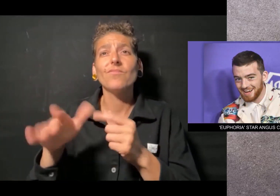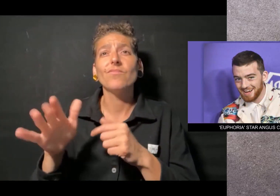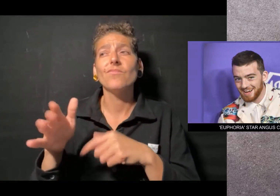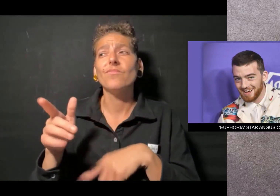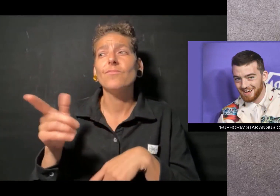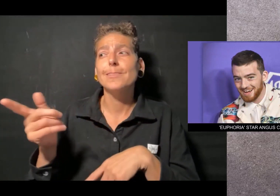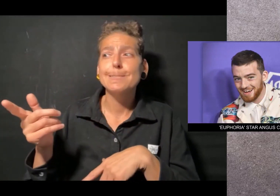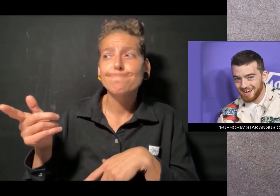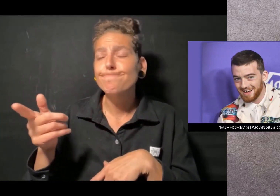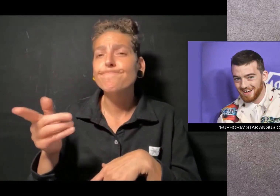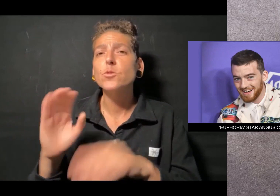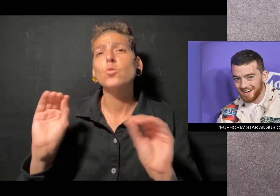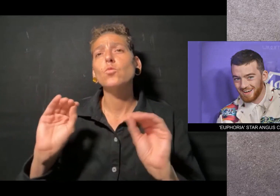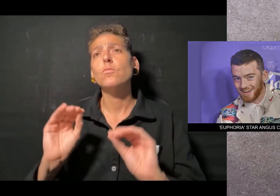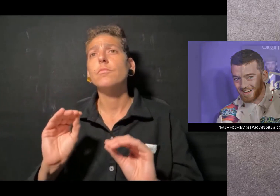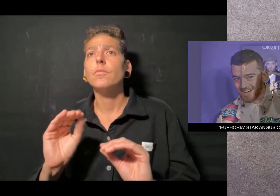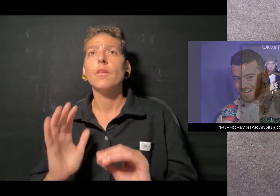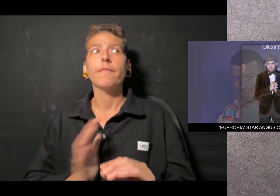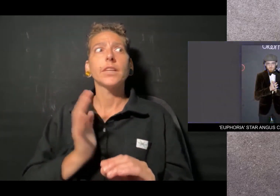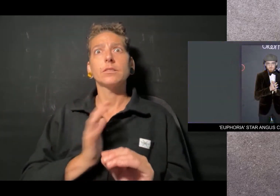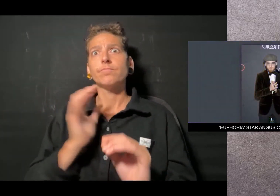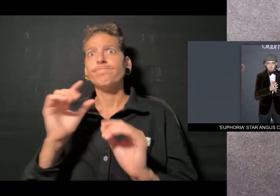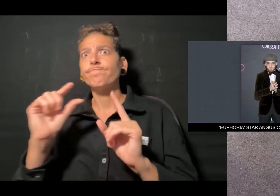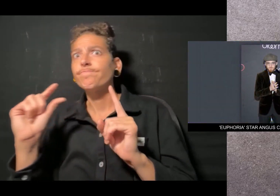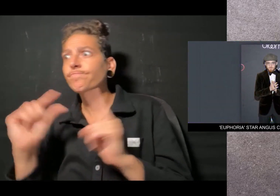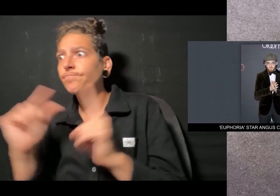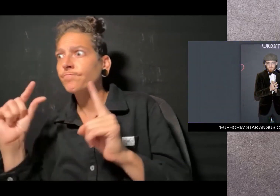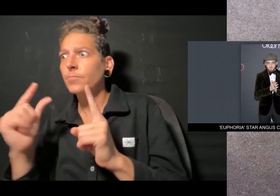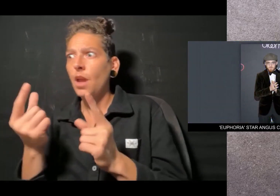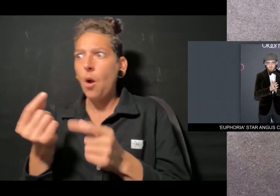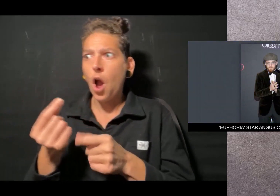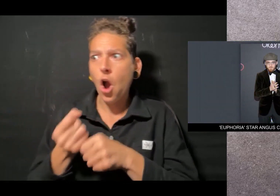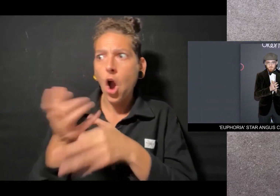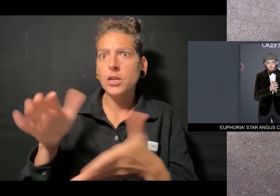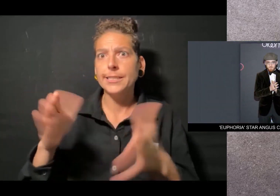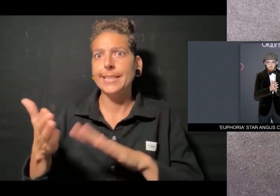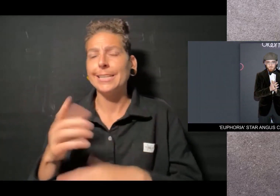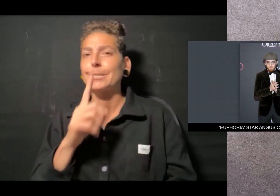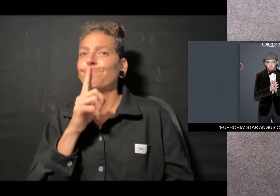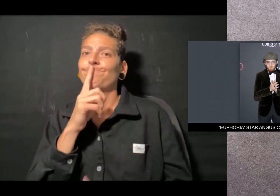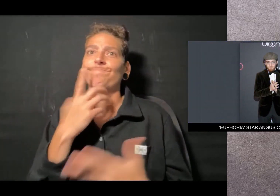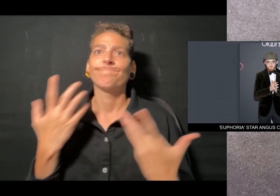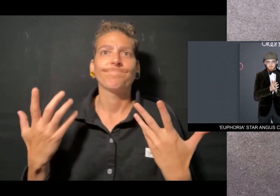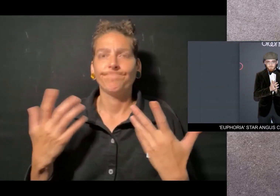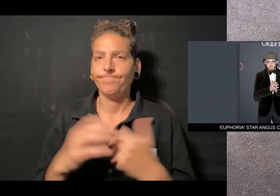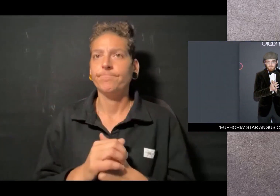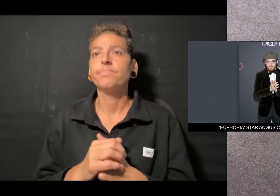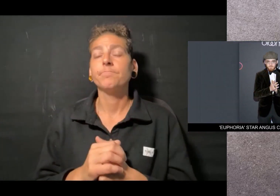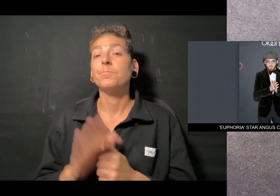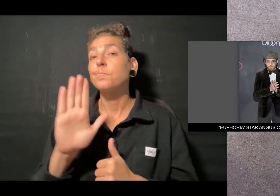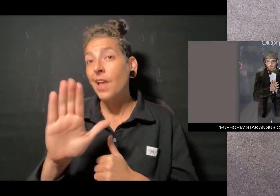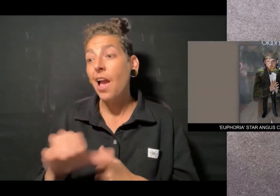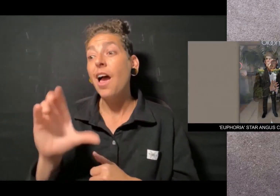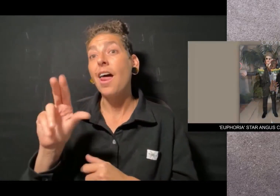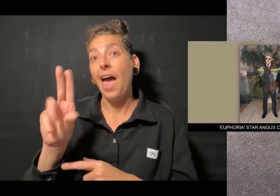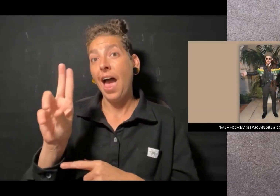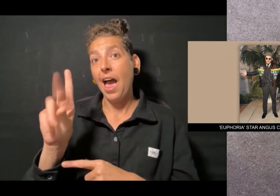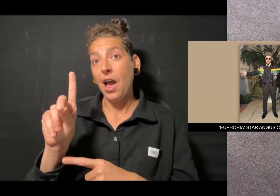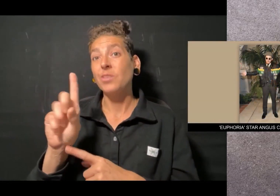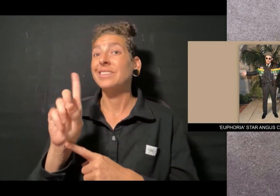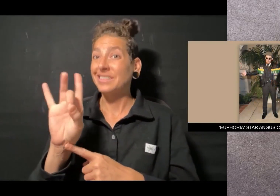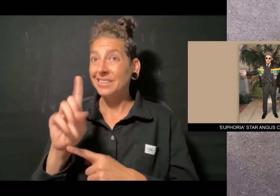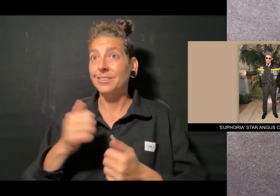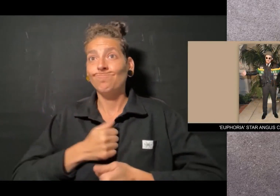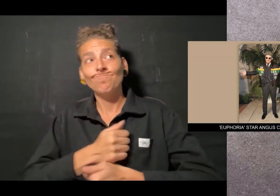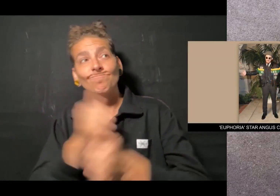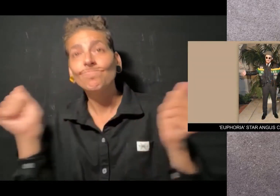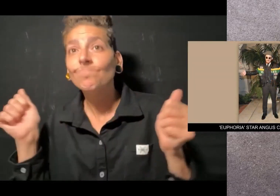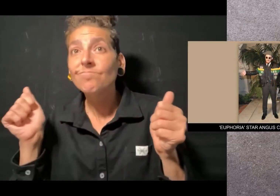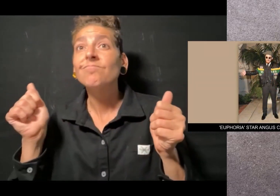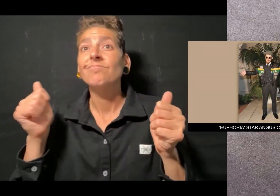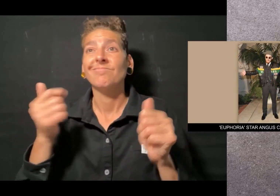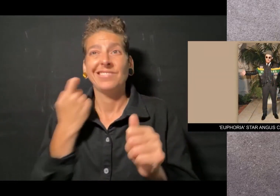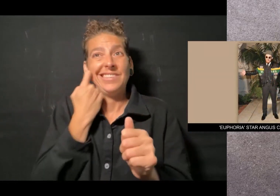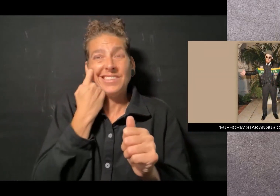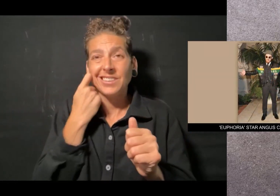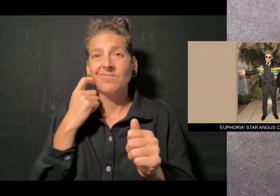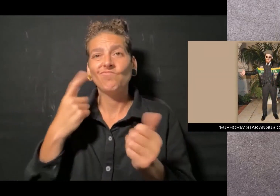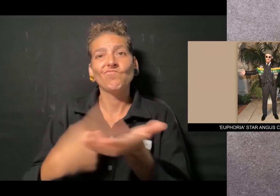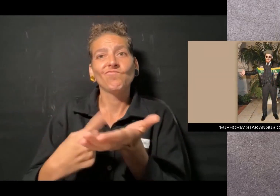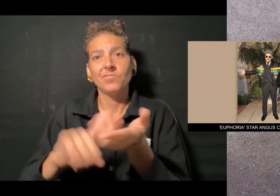so far there's been no official word about cause of death but Cloud previously went public